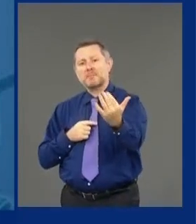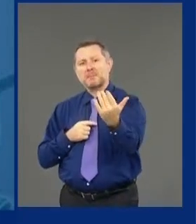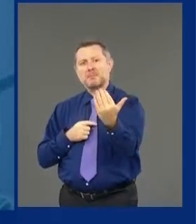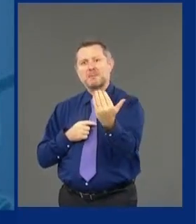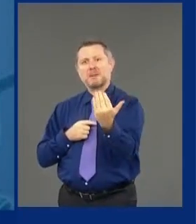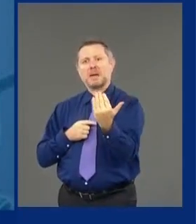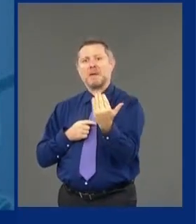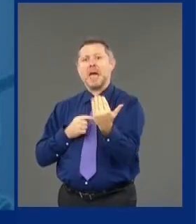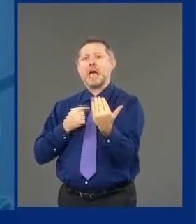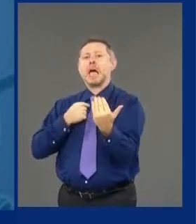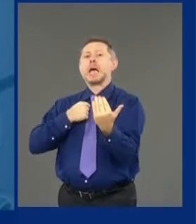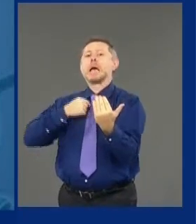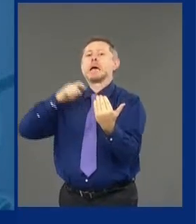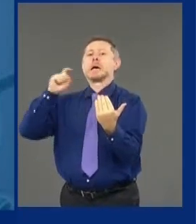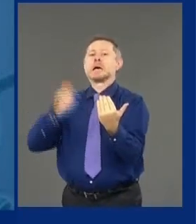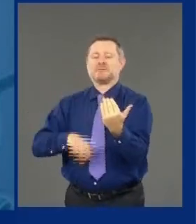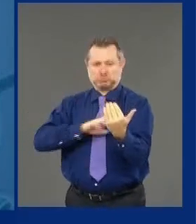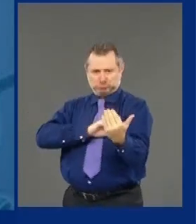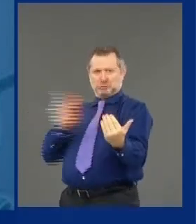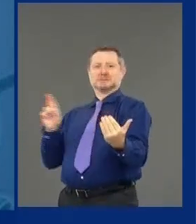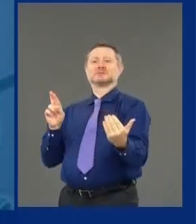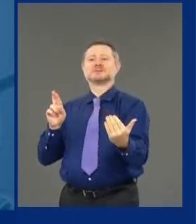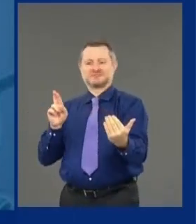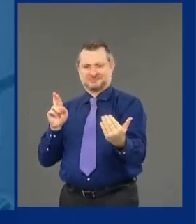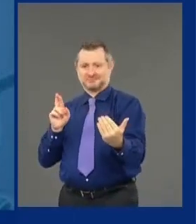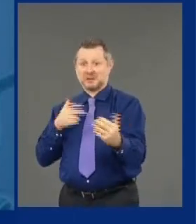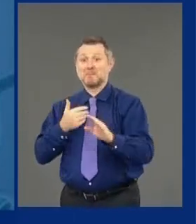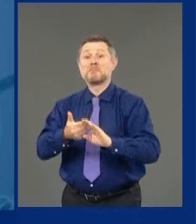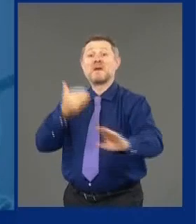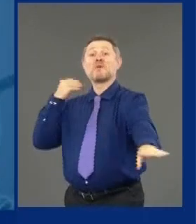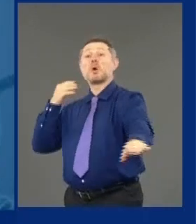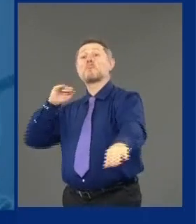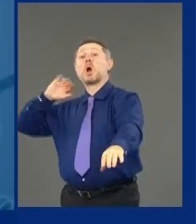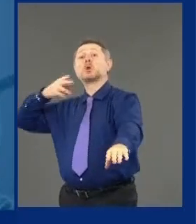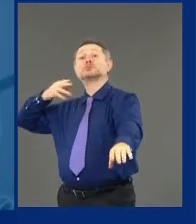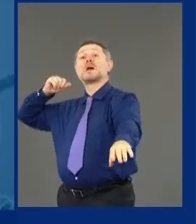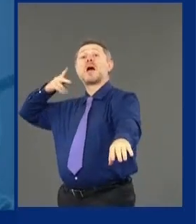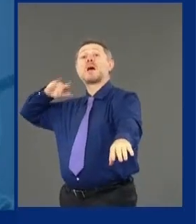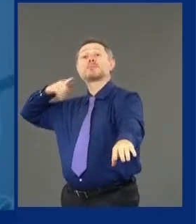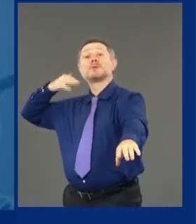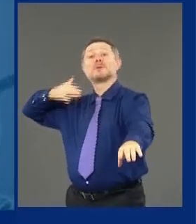GOING TO LOSE. YOU HAVE TO OPEN THE ISSUE COMING DOWN THE PIPE.